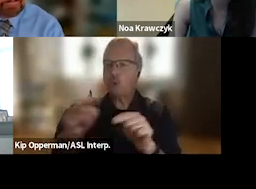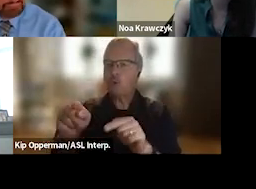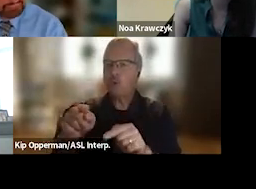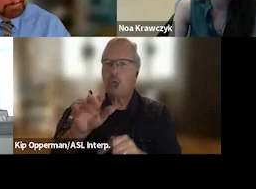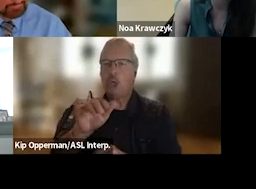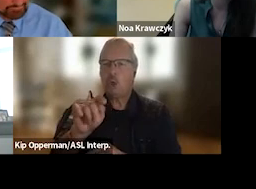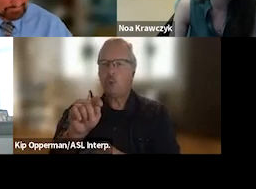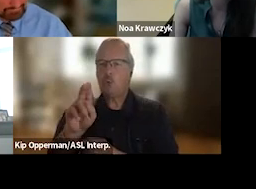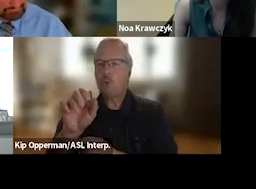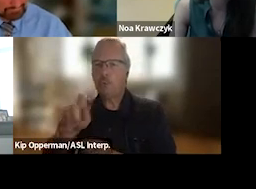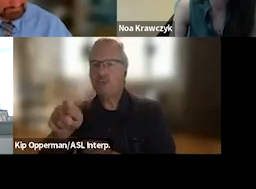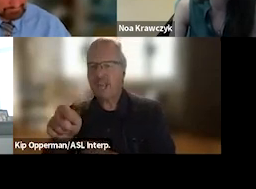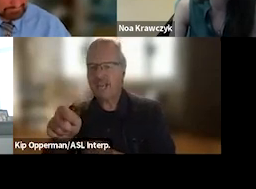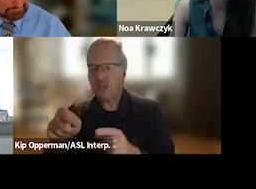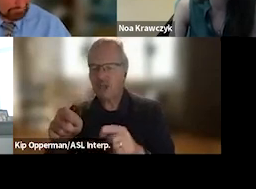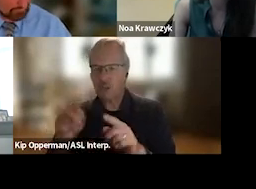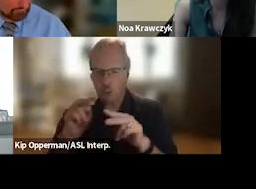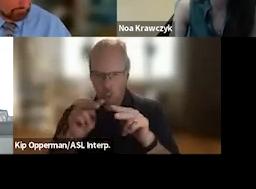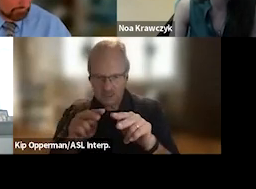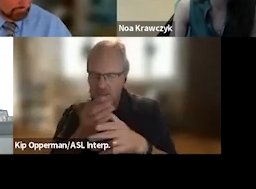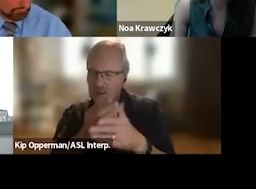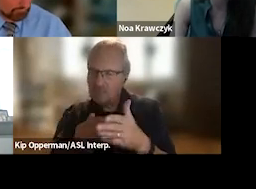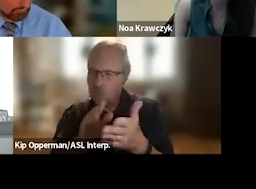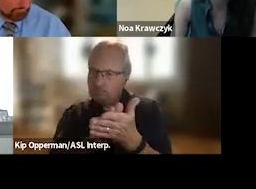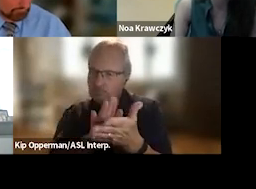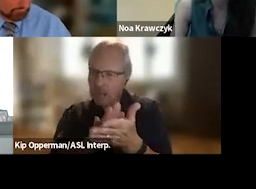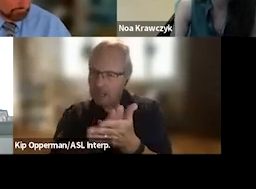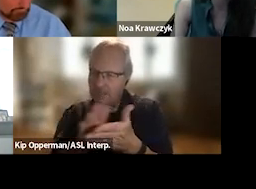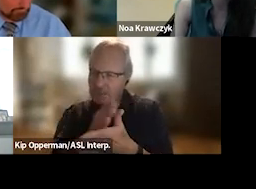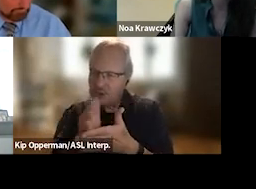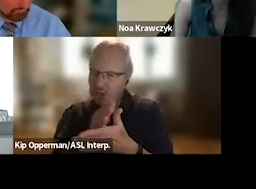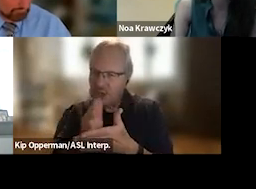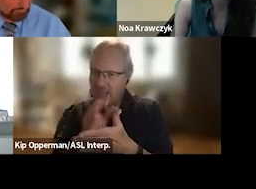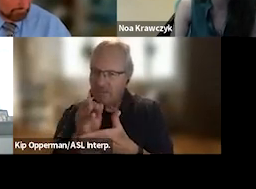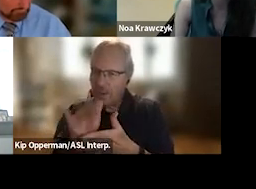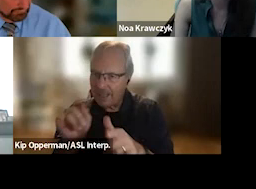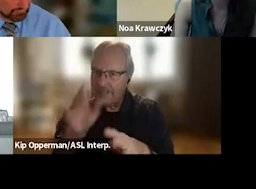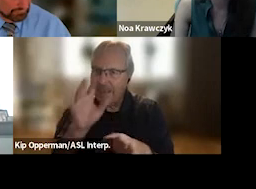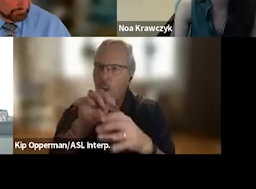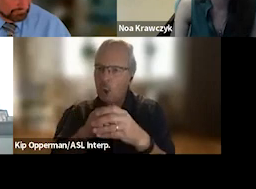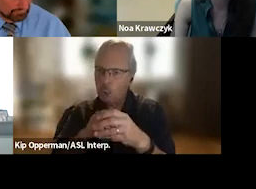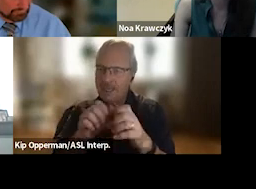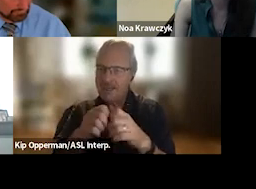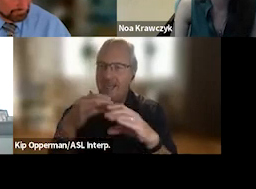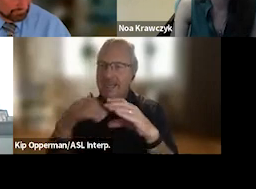there's a couple of documents being shared. Just FYI, these will also be included in an email to all registrants.